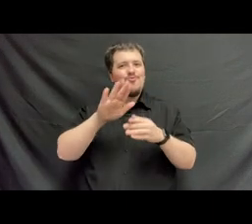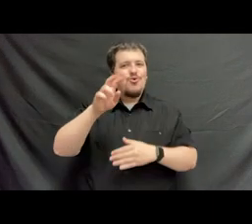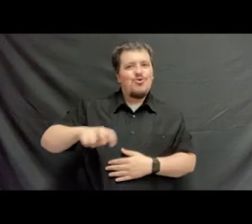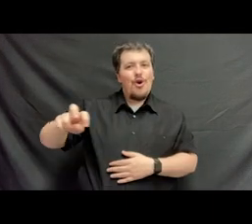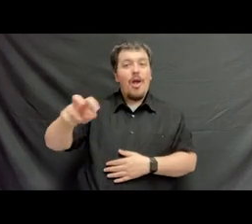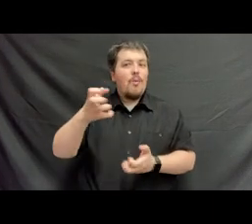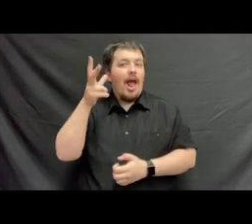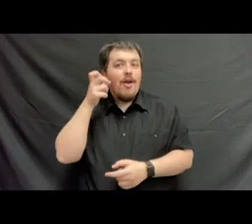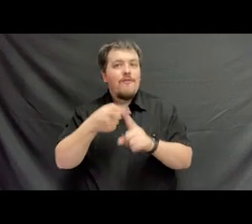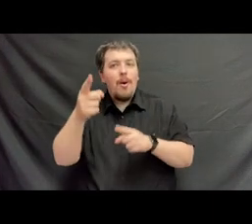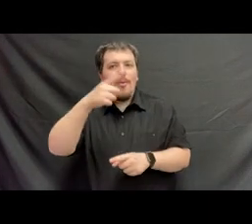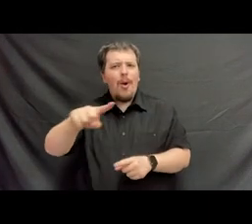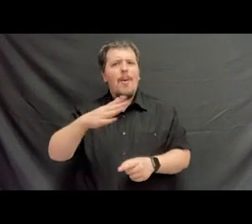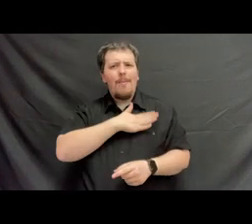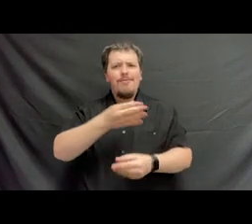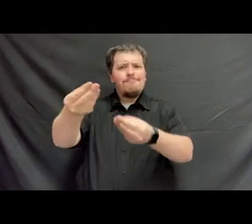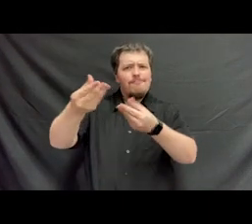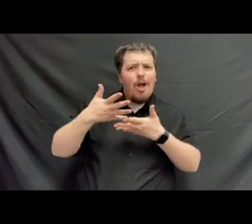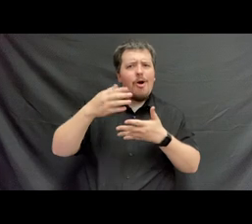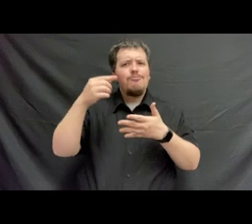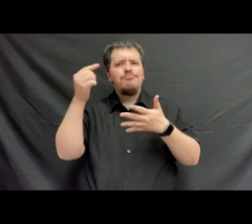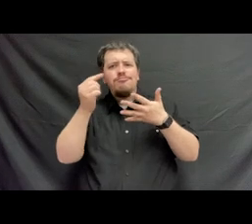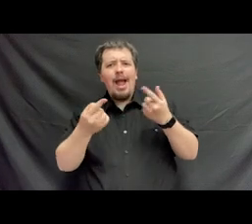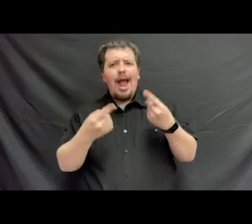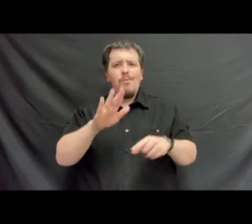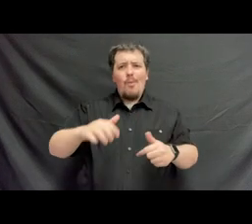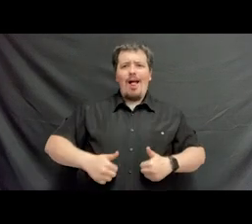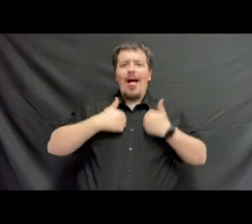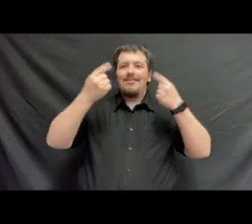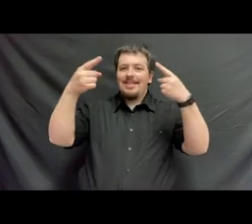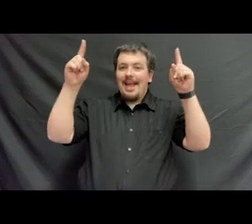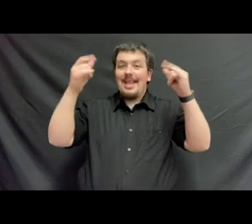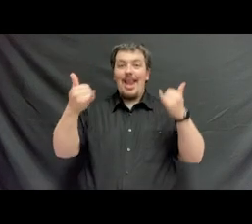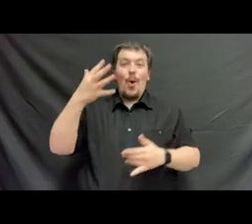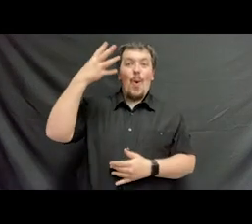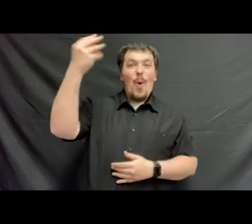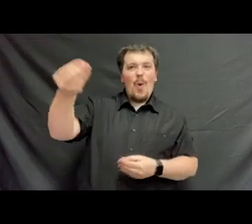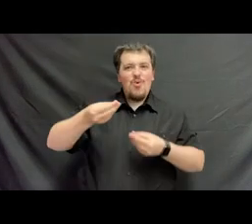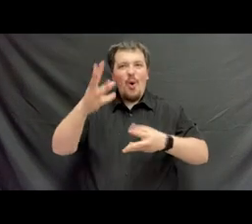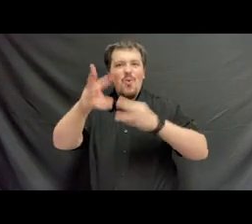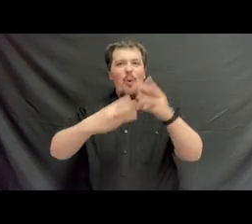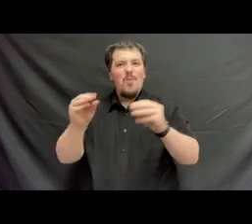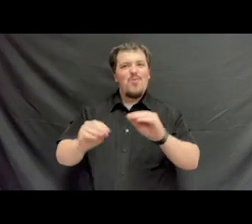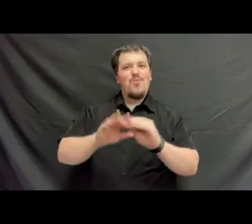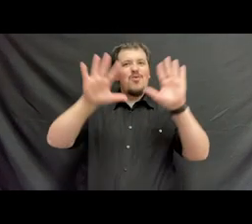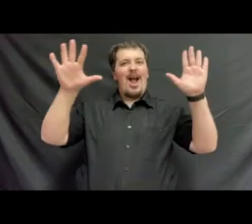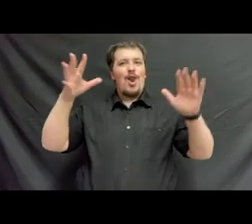and we want to hear from you. So please keep us posted on all your life successes. Now go light up this world. Go bucks.